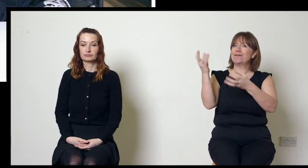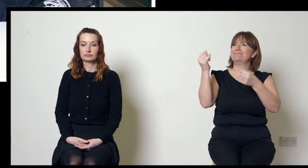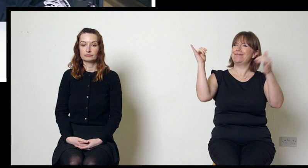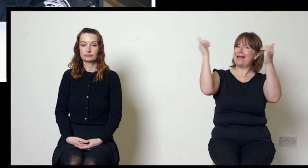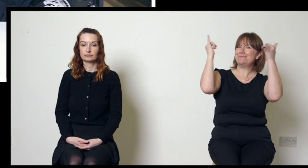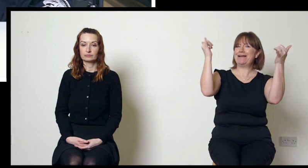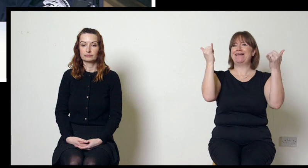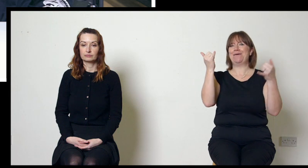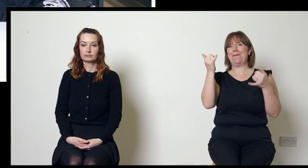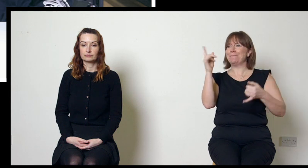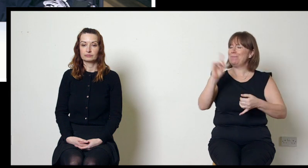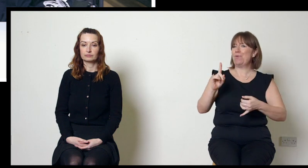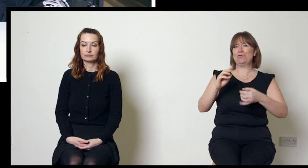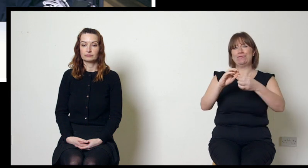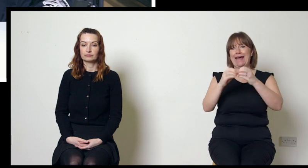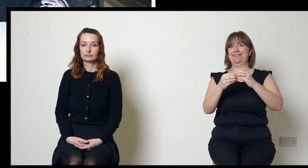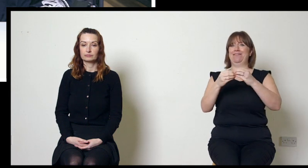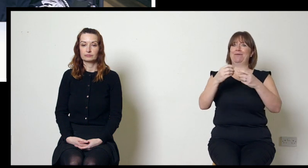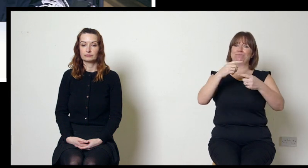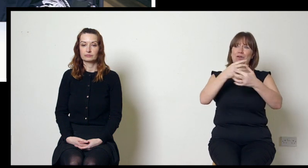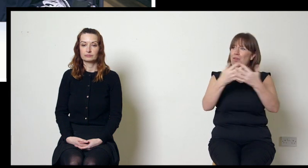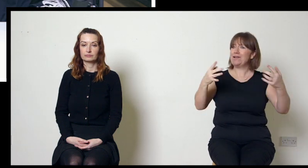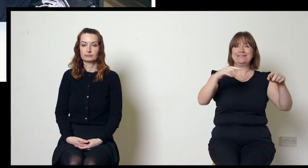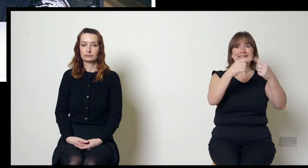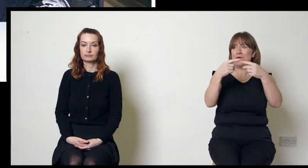who are creative in the many multiple ways that they are across the city.